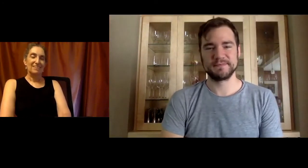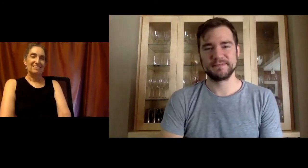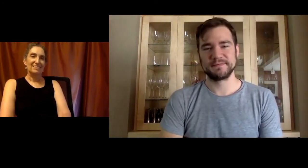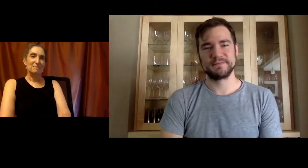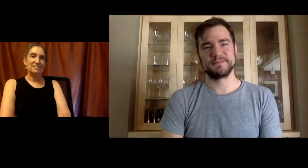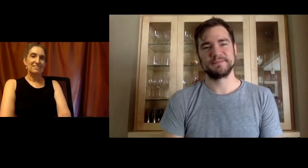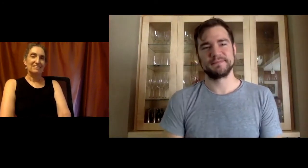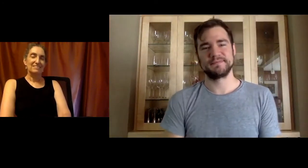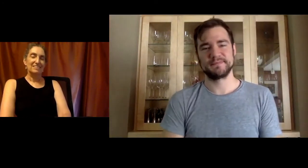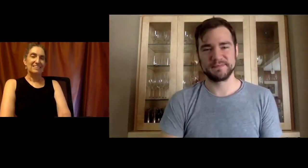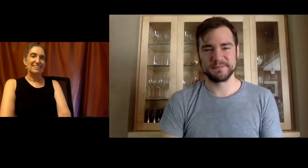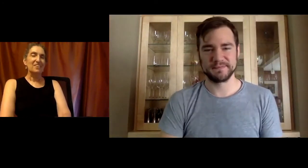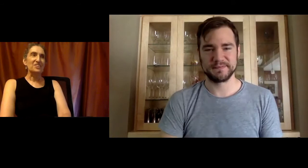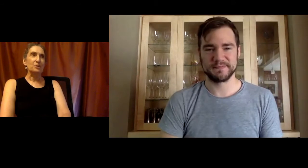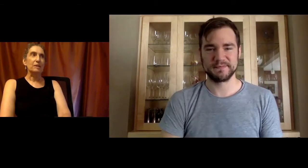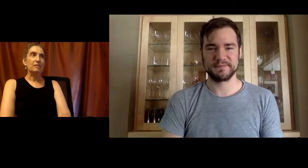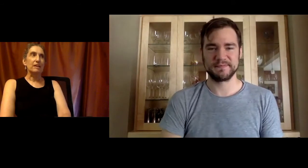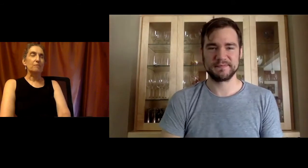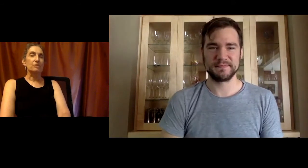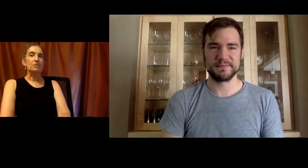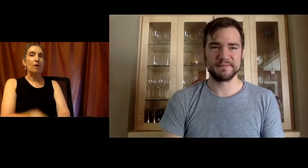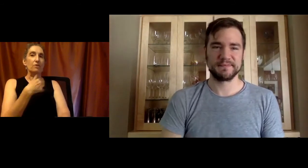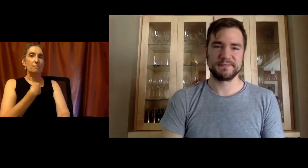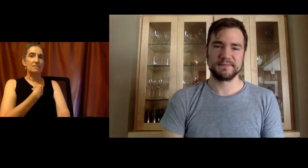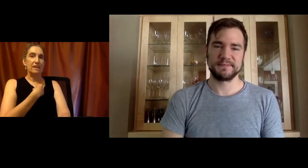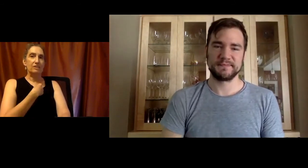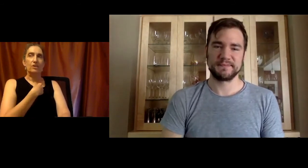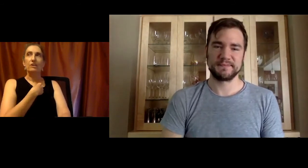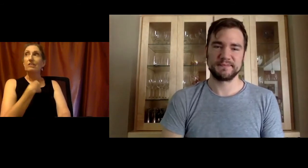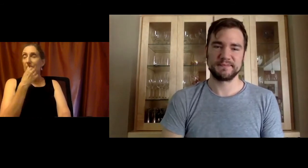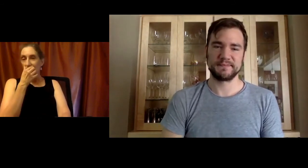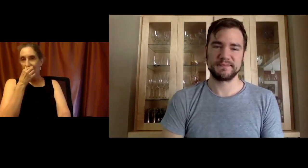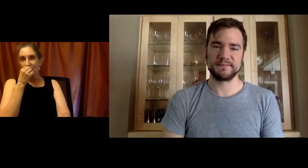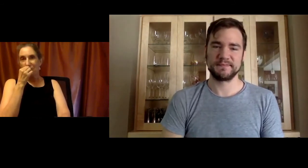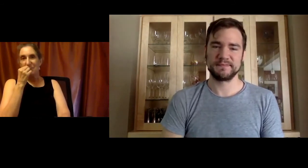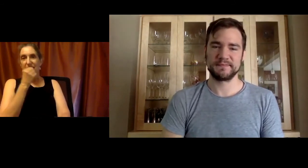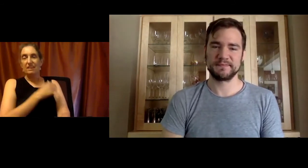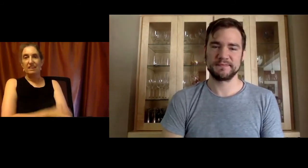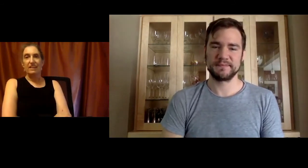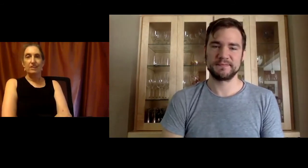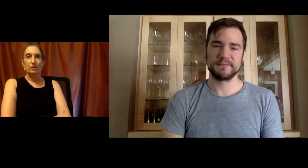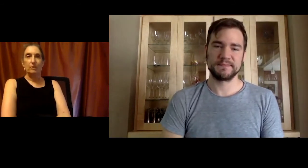That's amazing. Yeah, the interpreting thing. Well, so I grew up as an actor and the reason I think I like interpreting